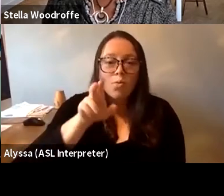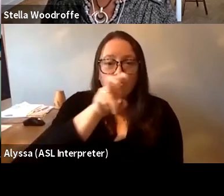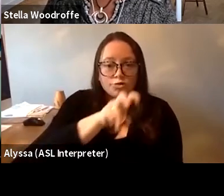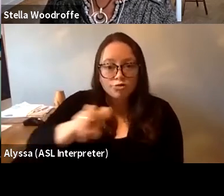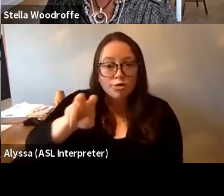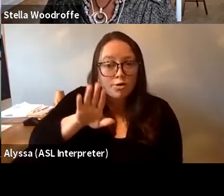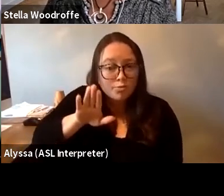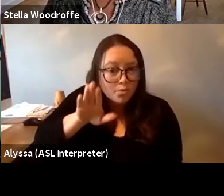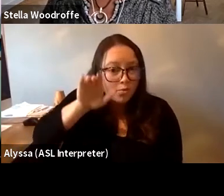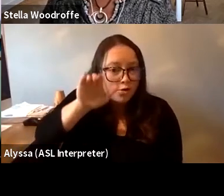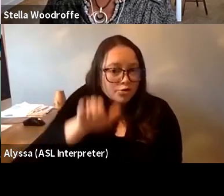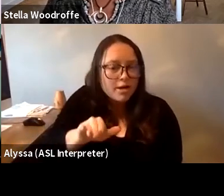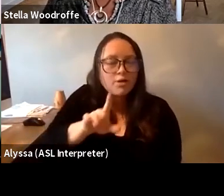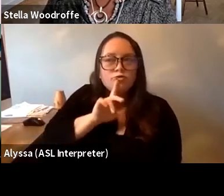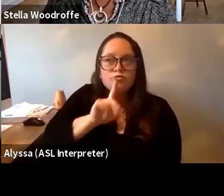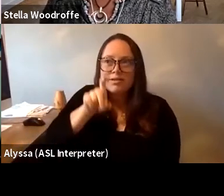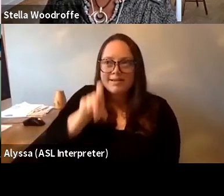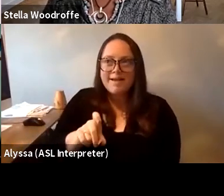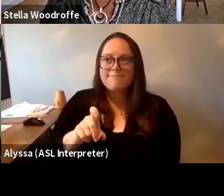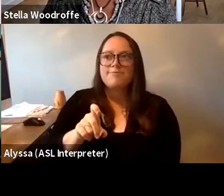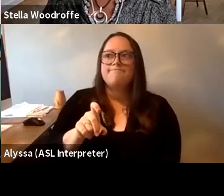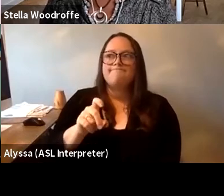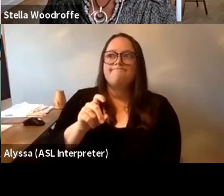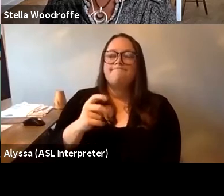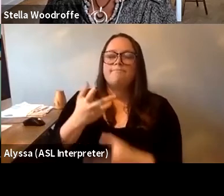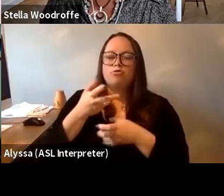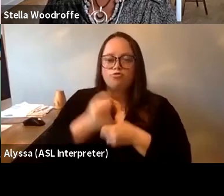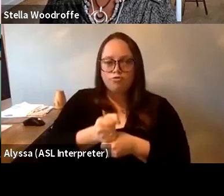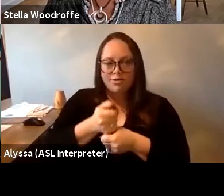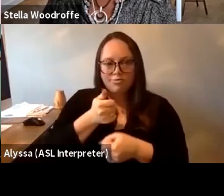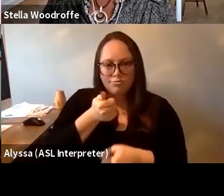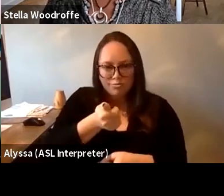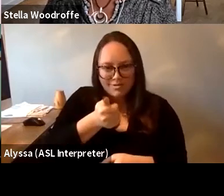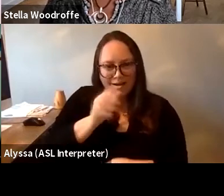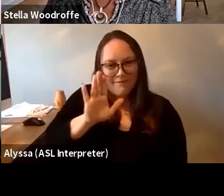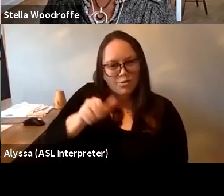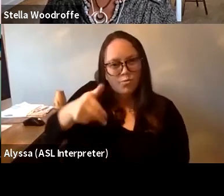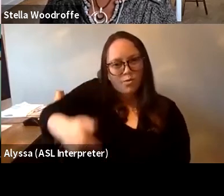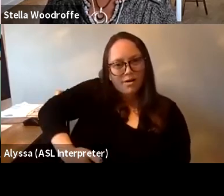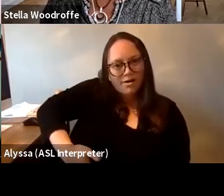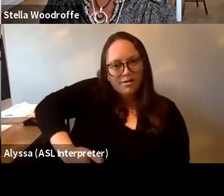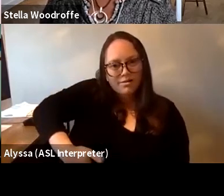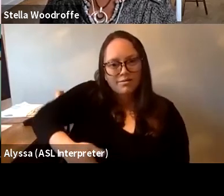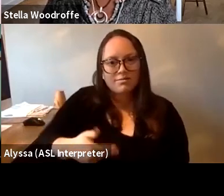yourself and trust your gut. That you know what is best for